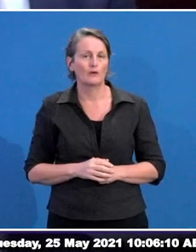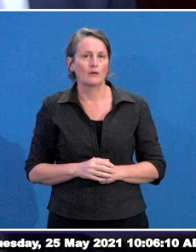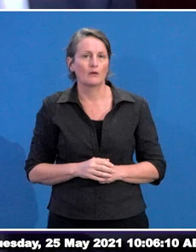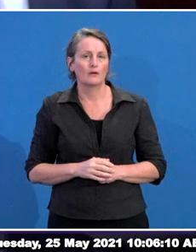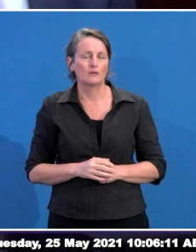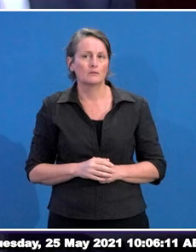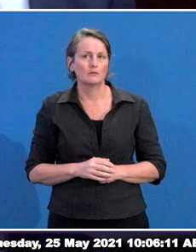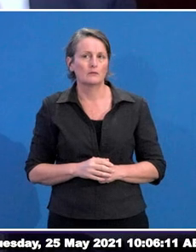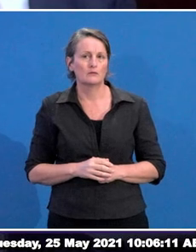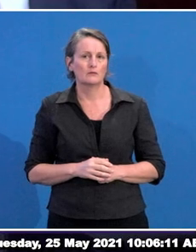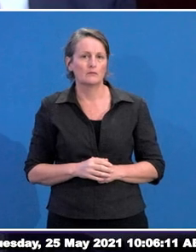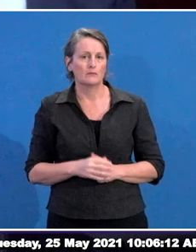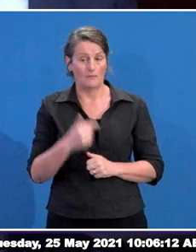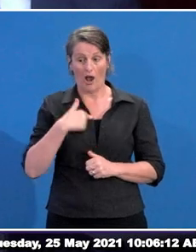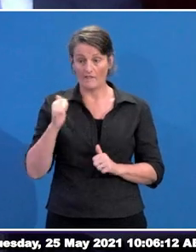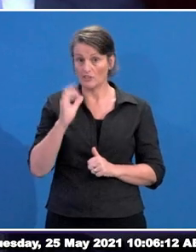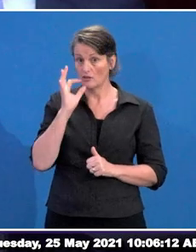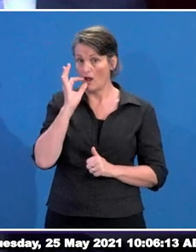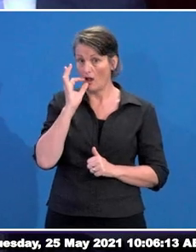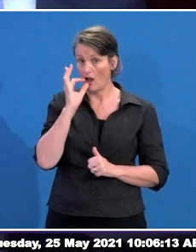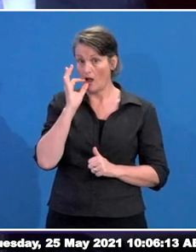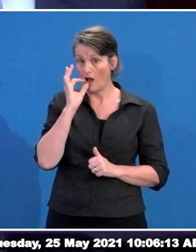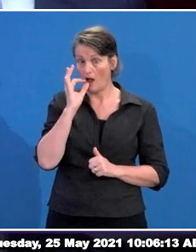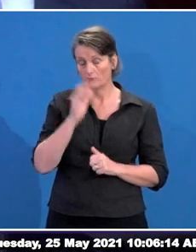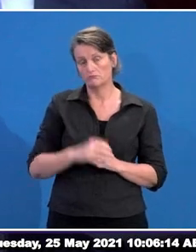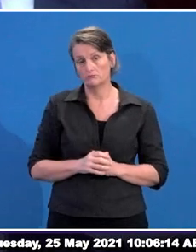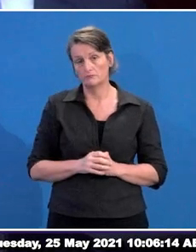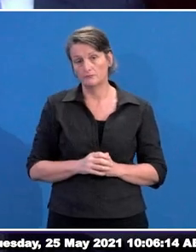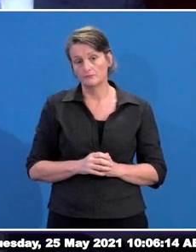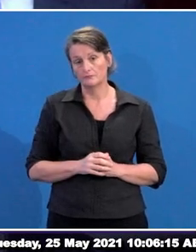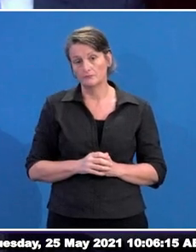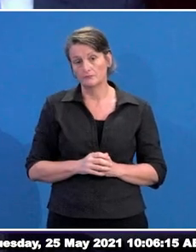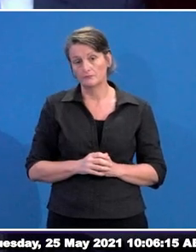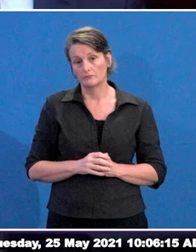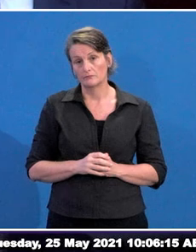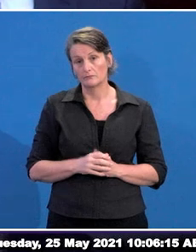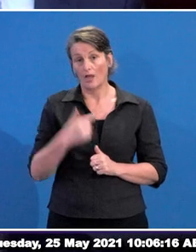I also, because I asked the question, how is it that this person